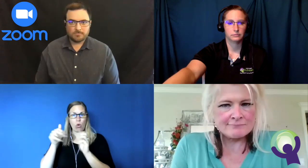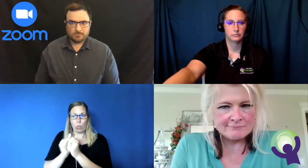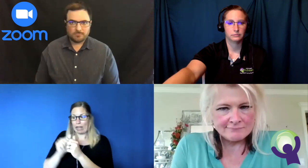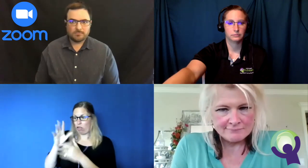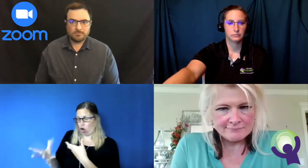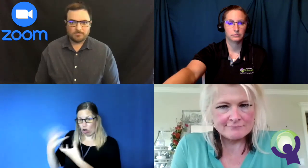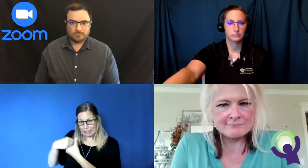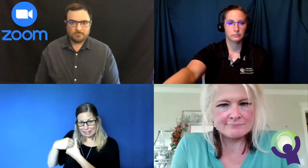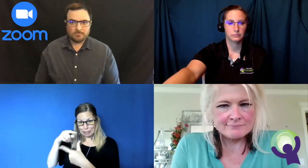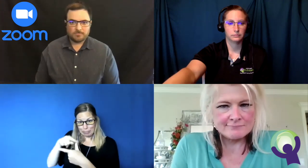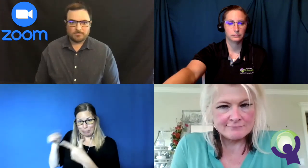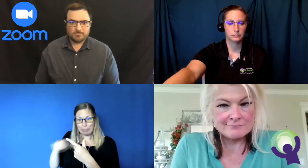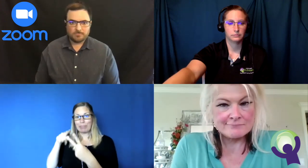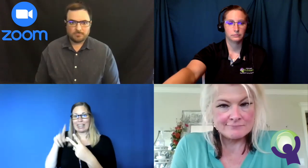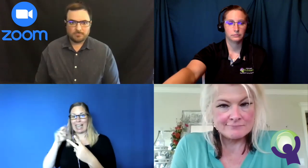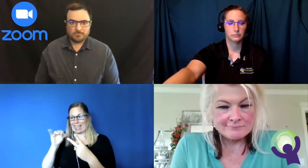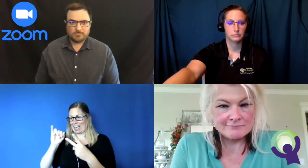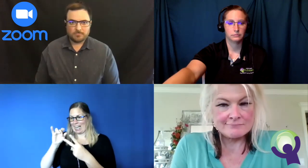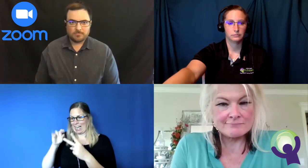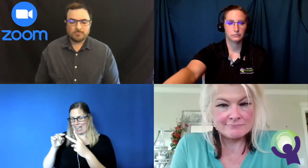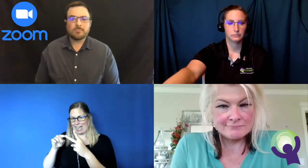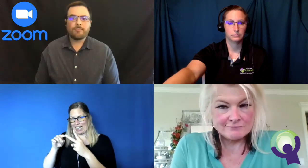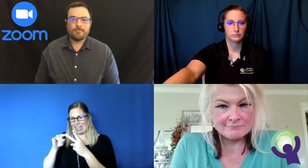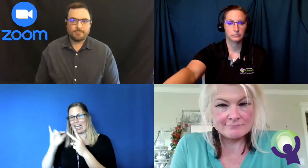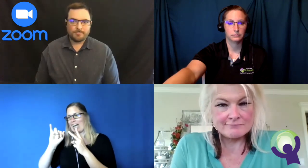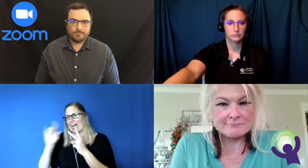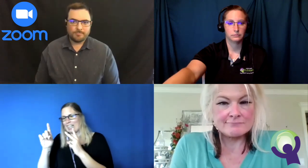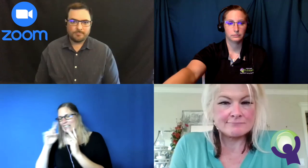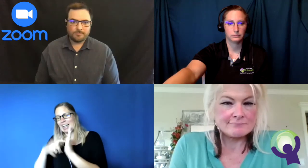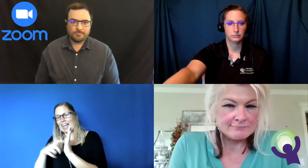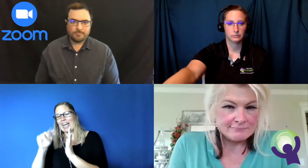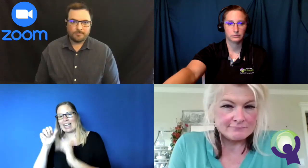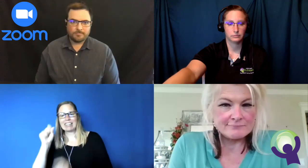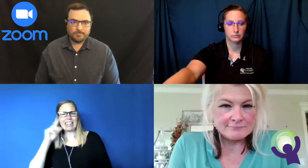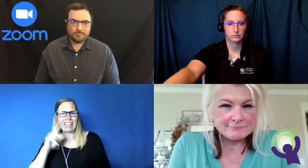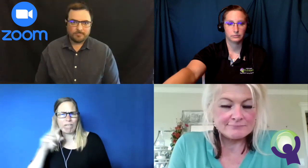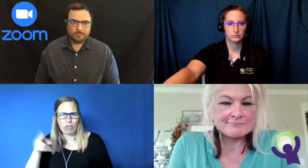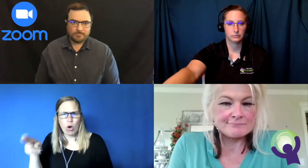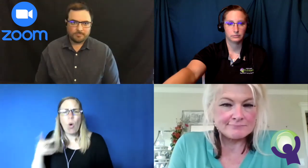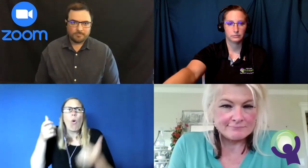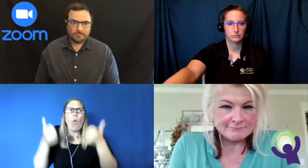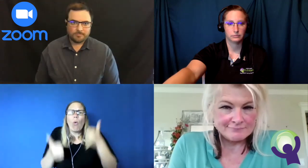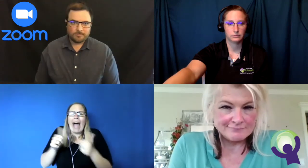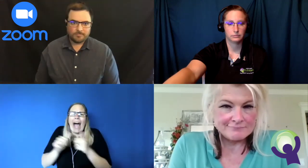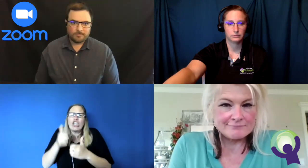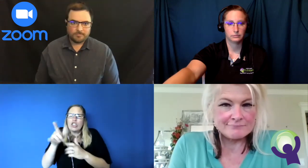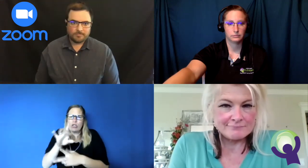you also have an identification of deaf and hard of hearing, how do you choose which is the primary